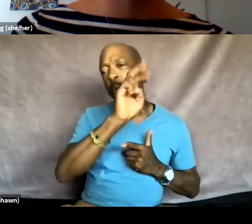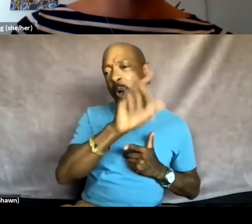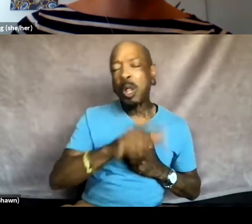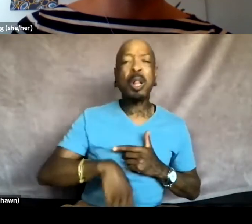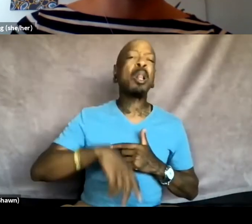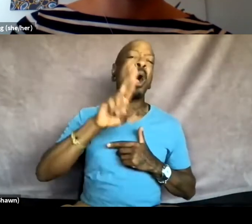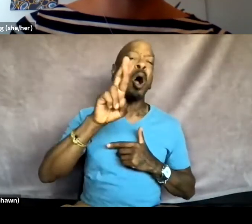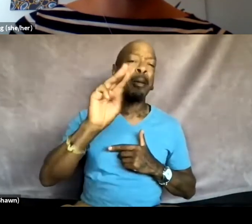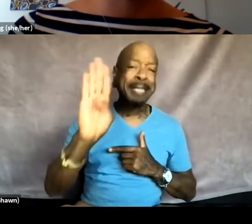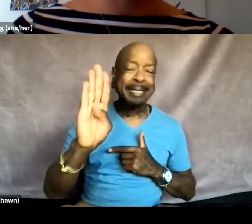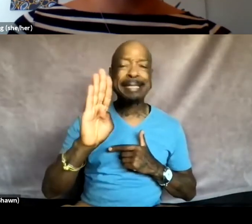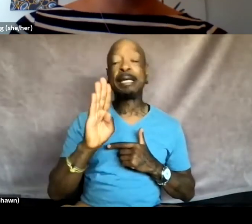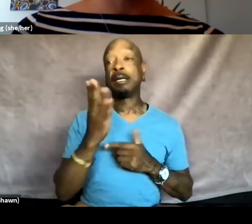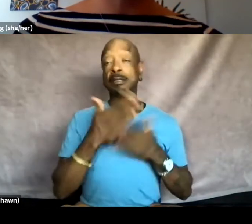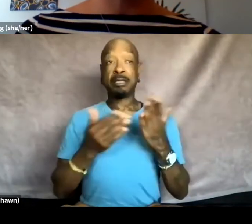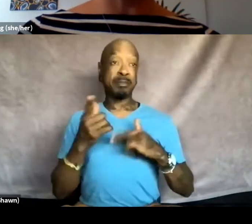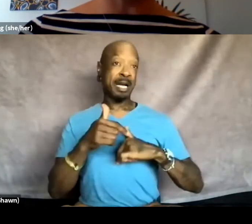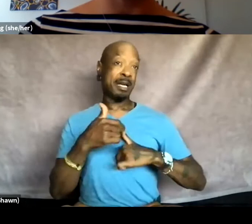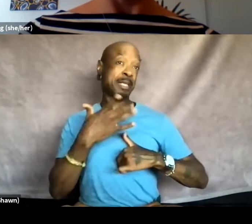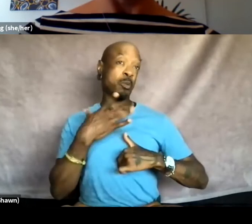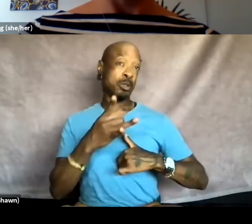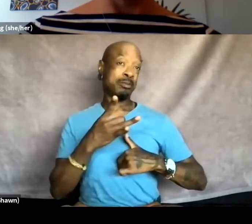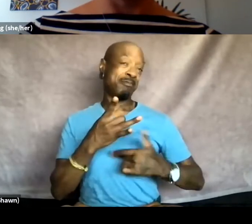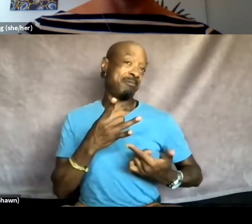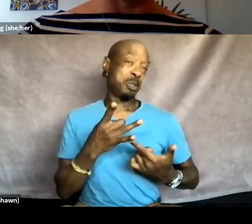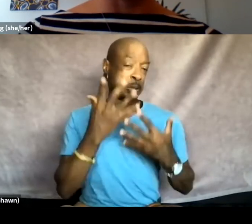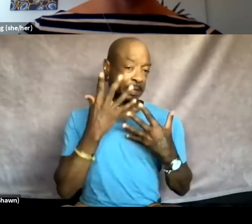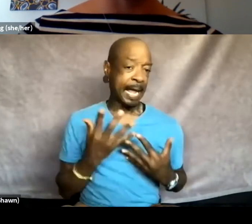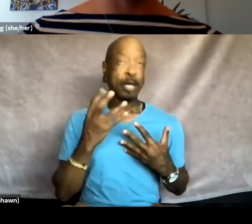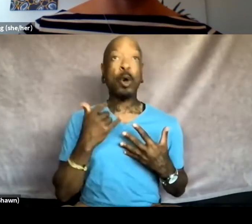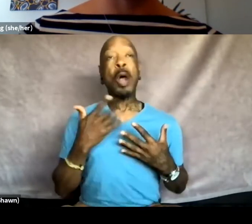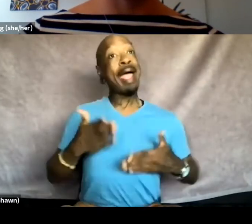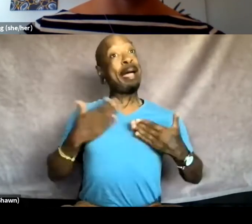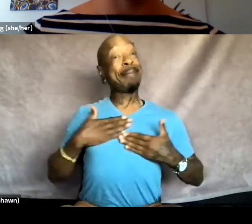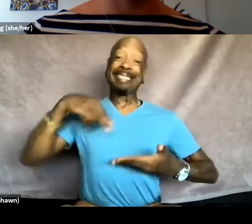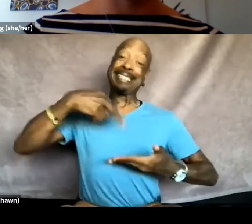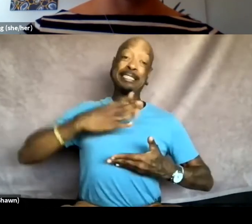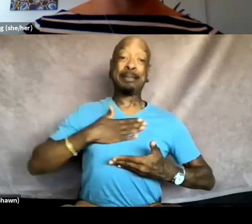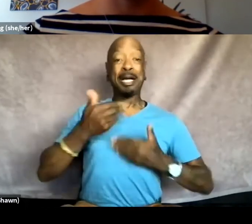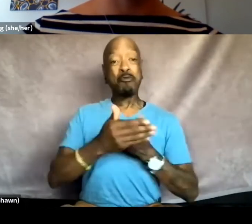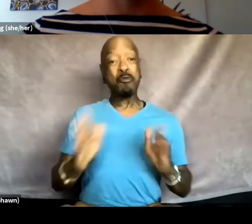Keah Brown: Sometimes I want to be happy and just dance around my room and you know choose